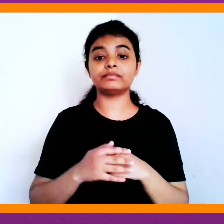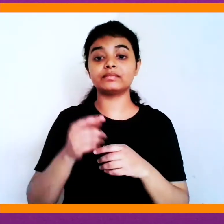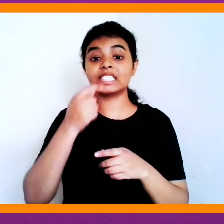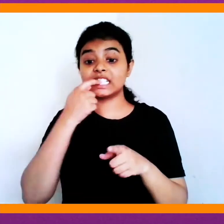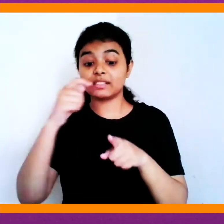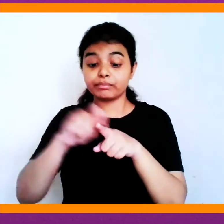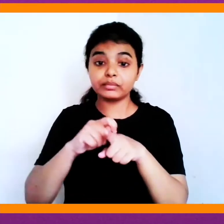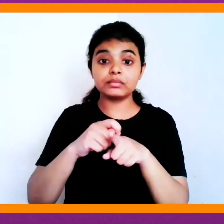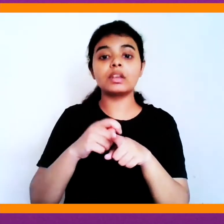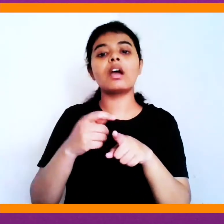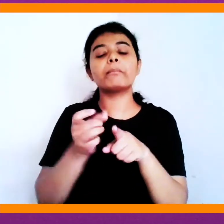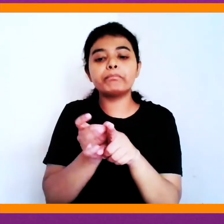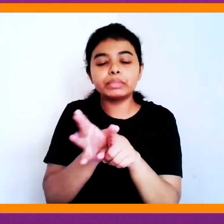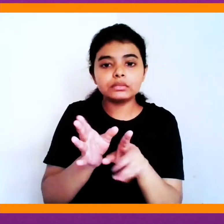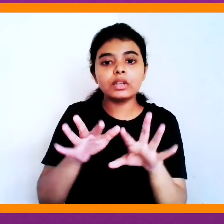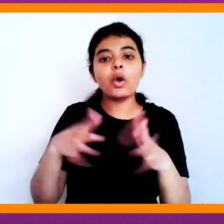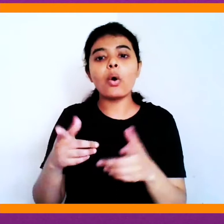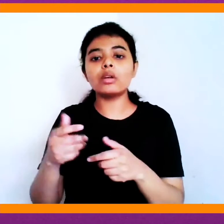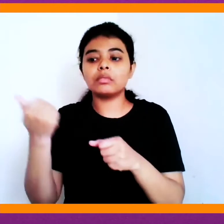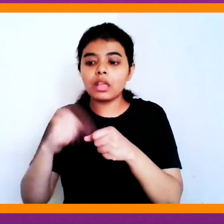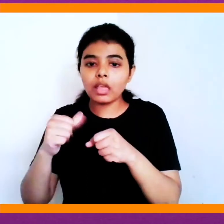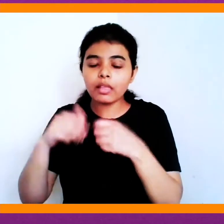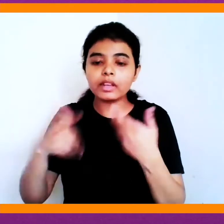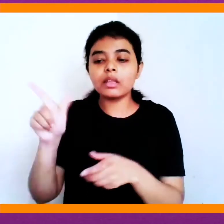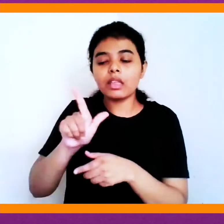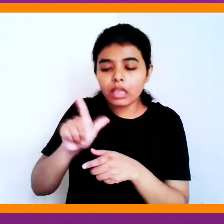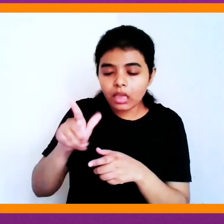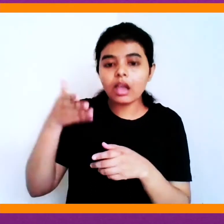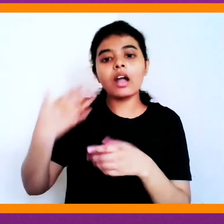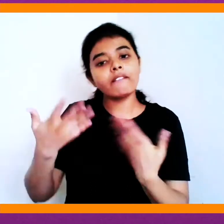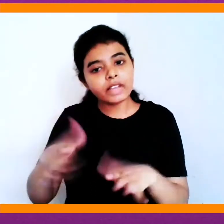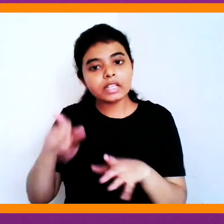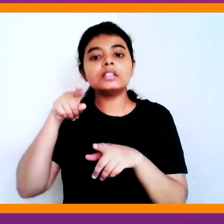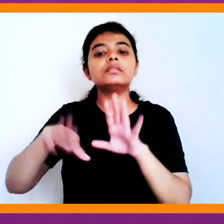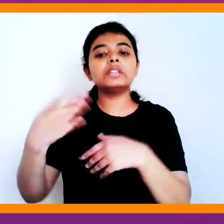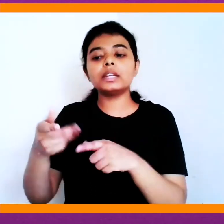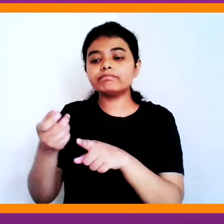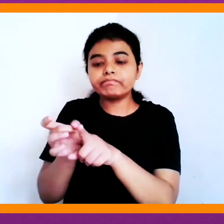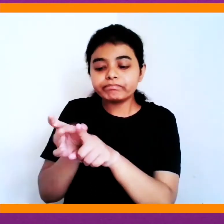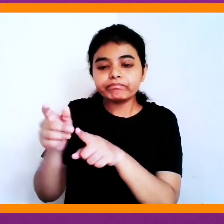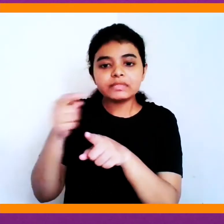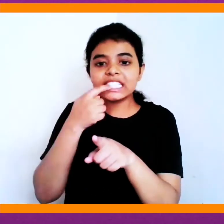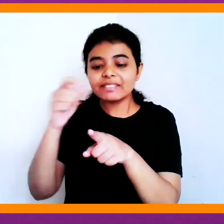condoms the condom broke or you got drunk and you ended up having sex without using condoms